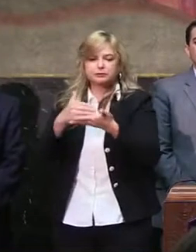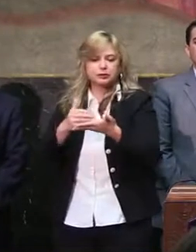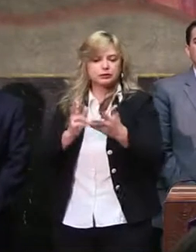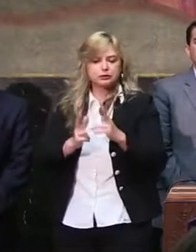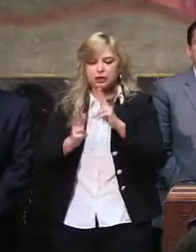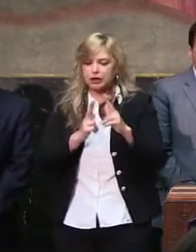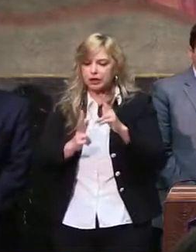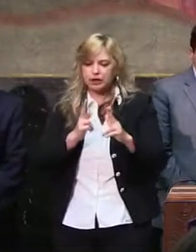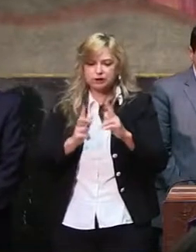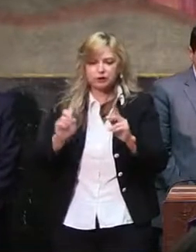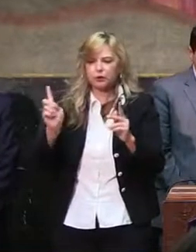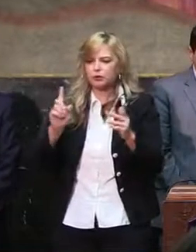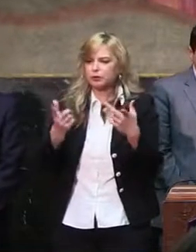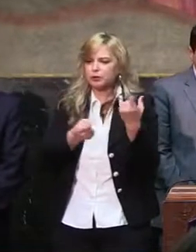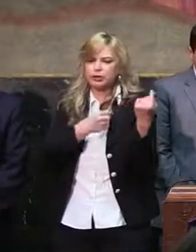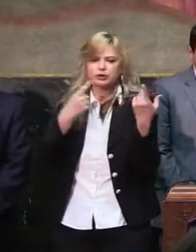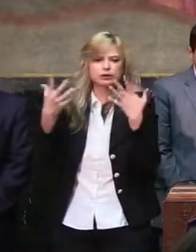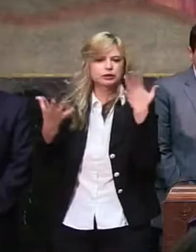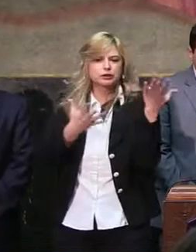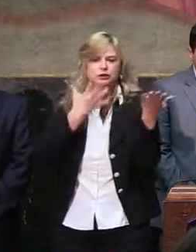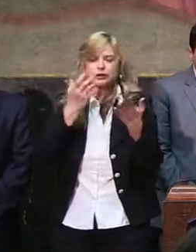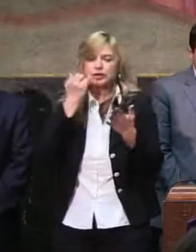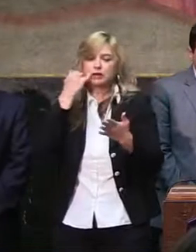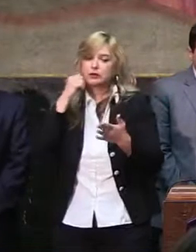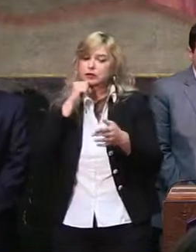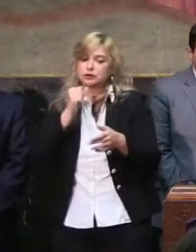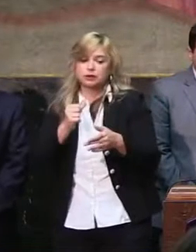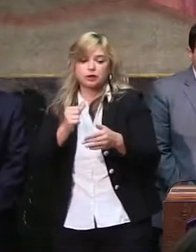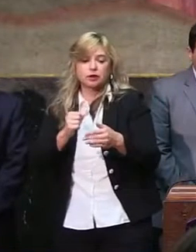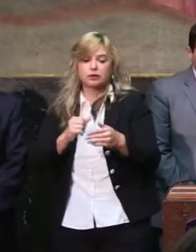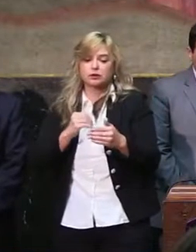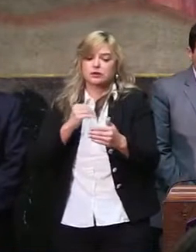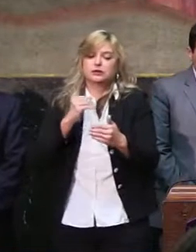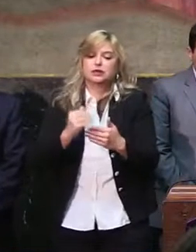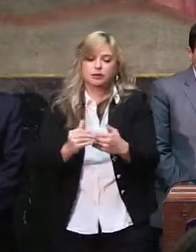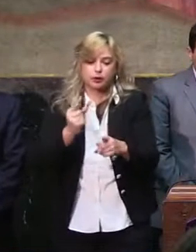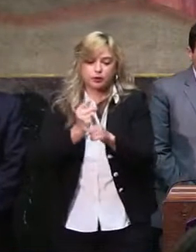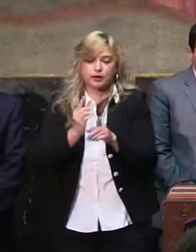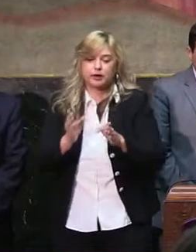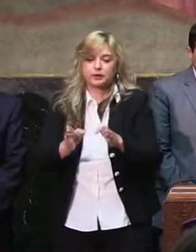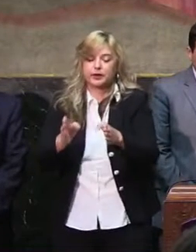I mean these are the kind of things if we don't make this kind of step in the right direction we're faced with some